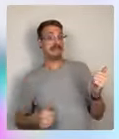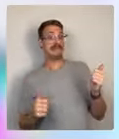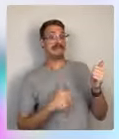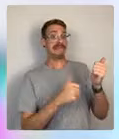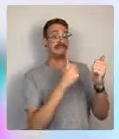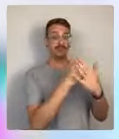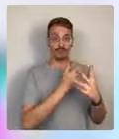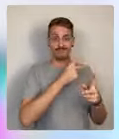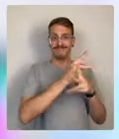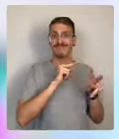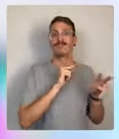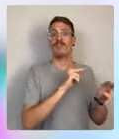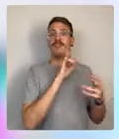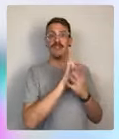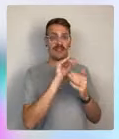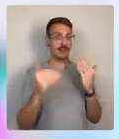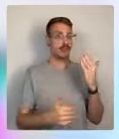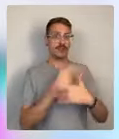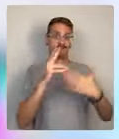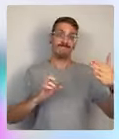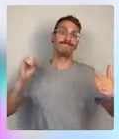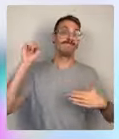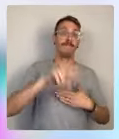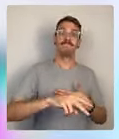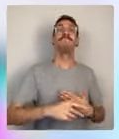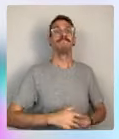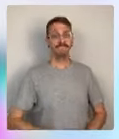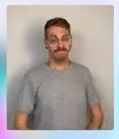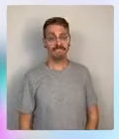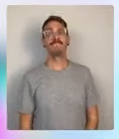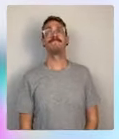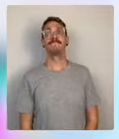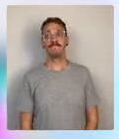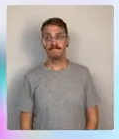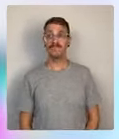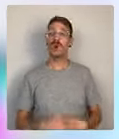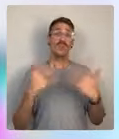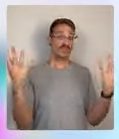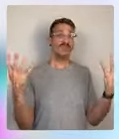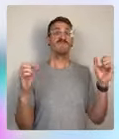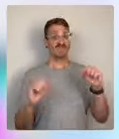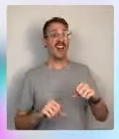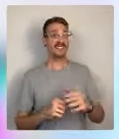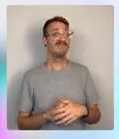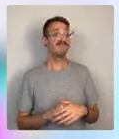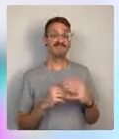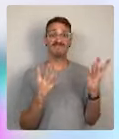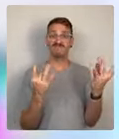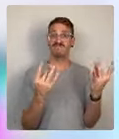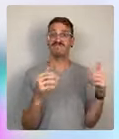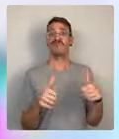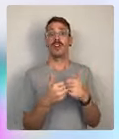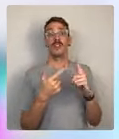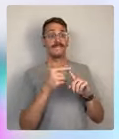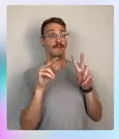And so, we're trying to keep up and moderate that new progress.